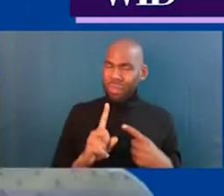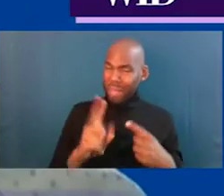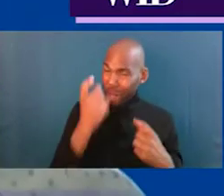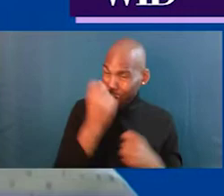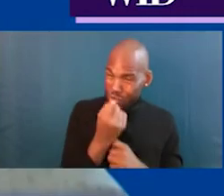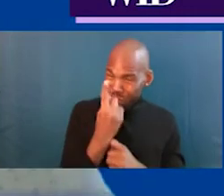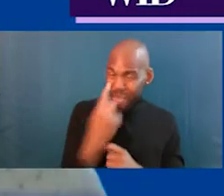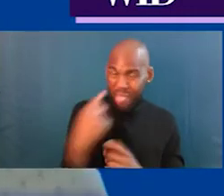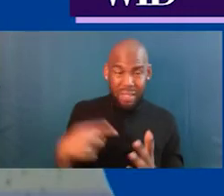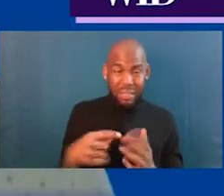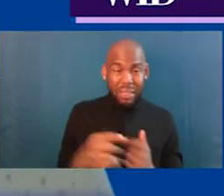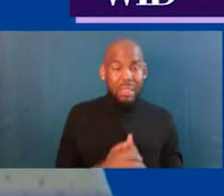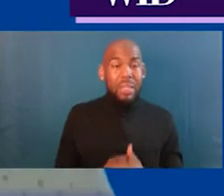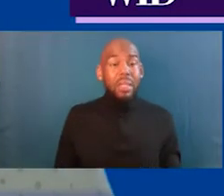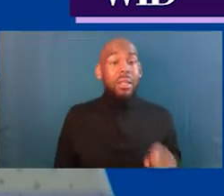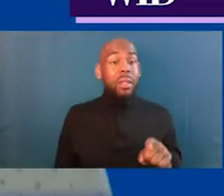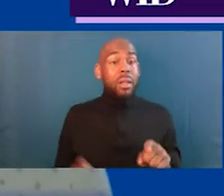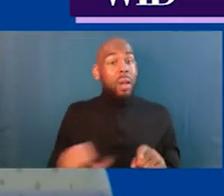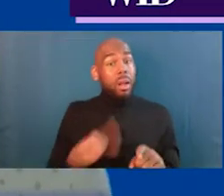I think the other important